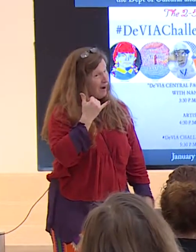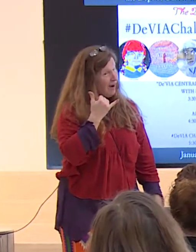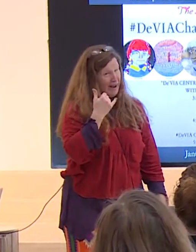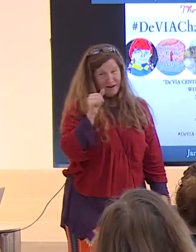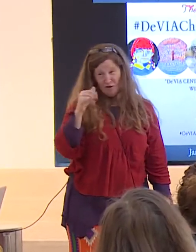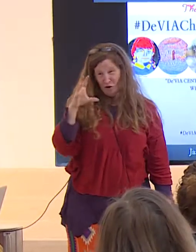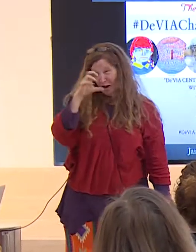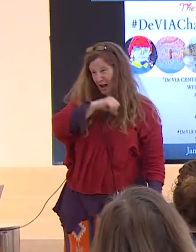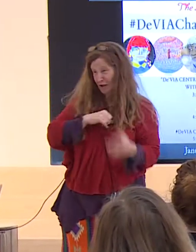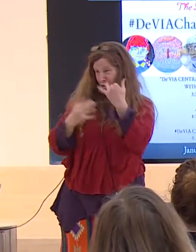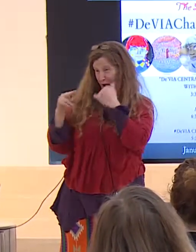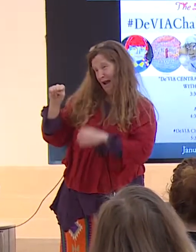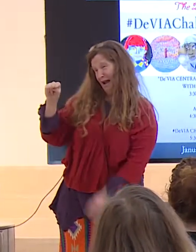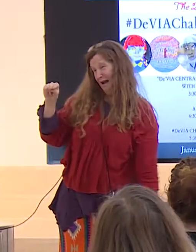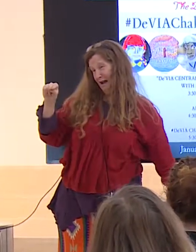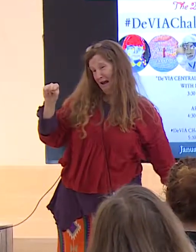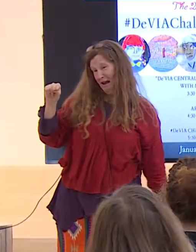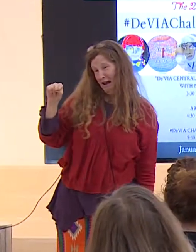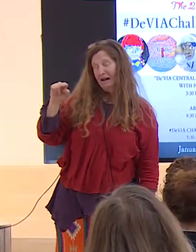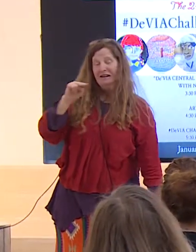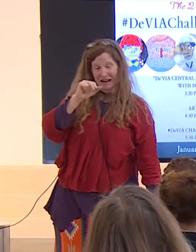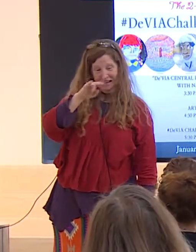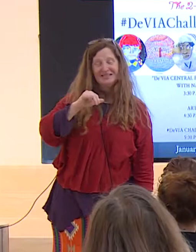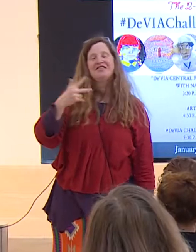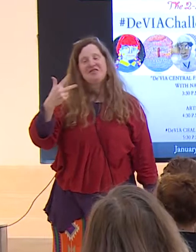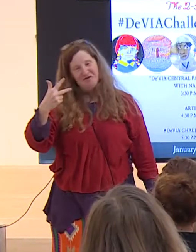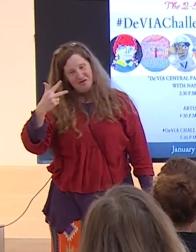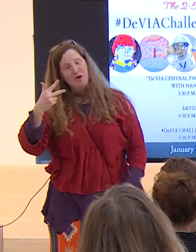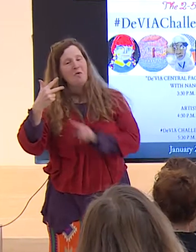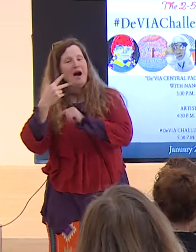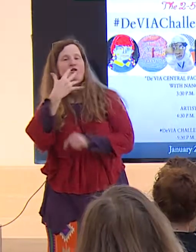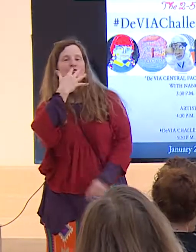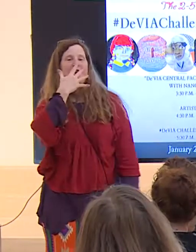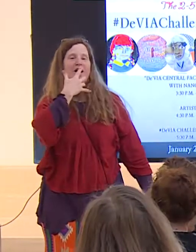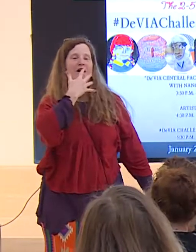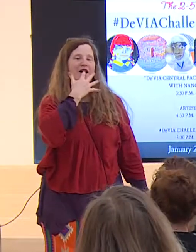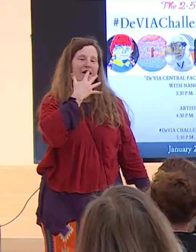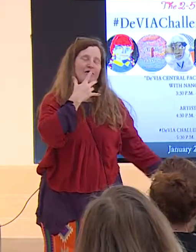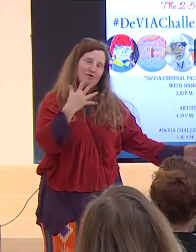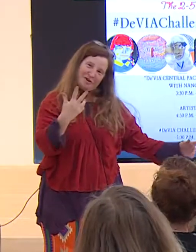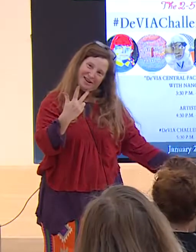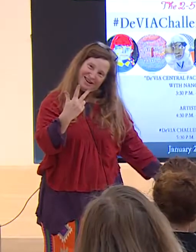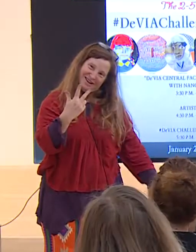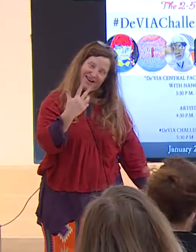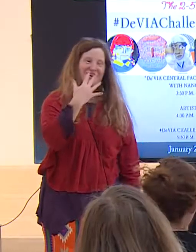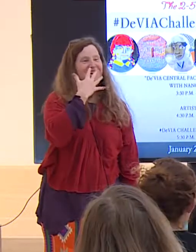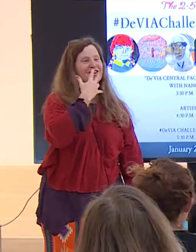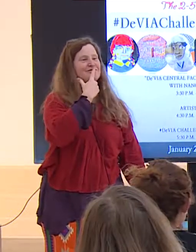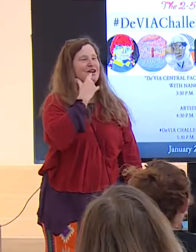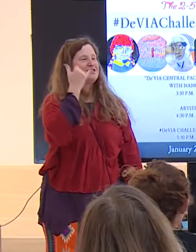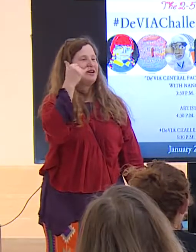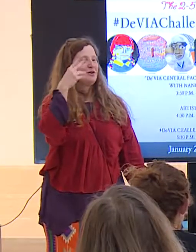This is her sign name. It incorporates the hand shape "N" and the number 3. Can anybody guess why?